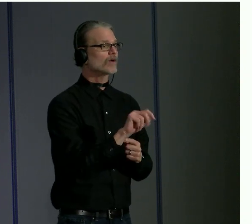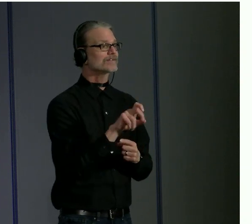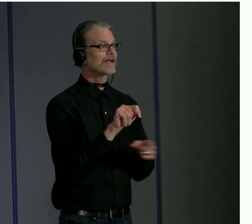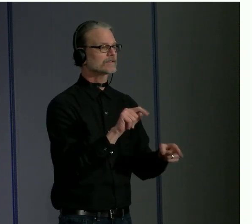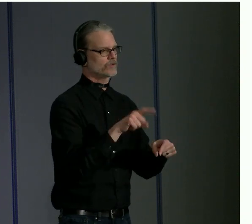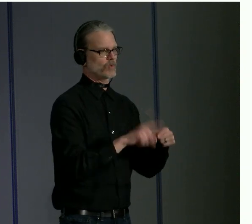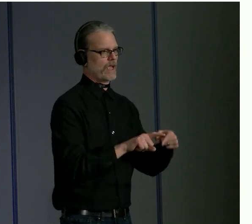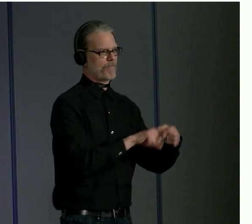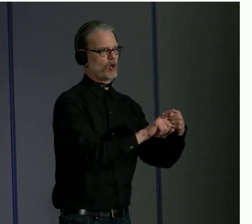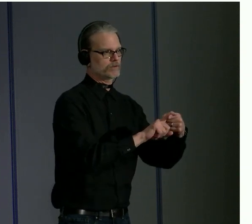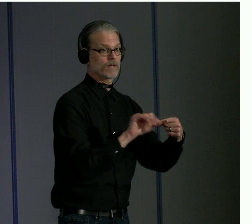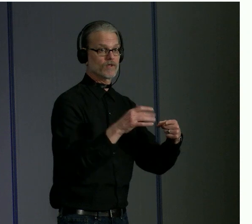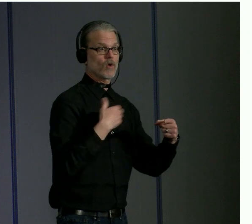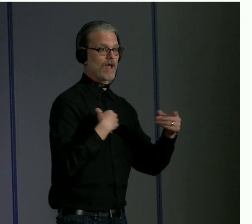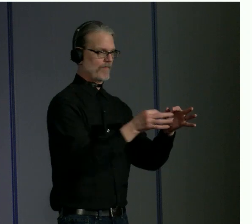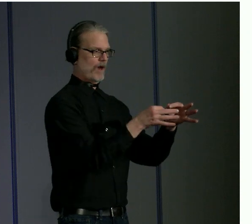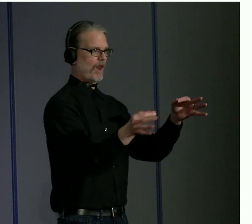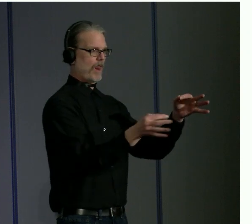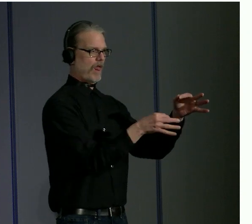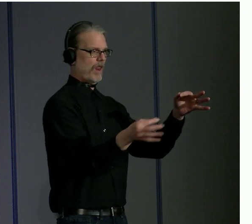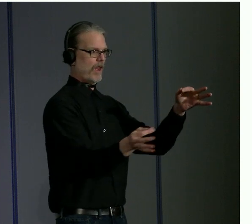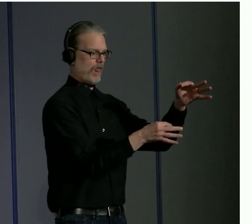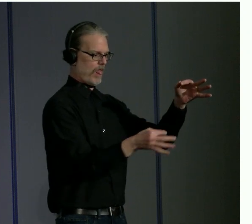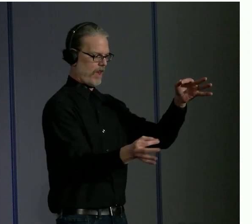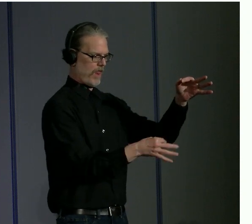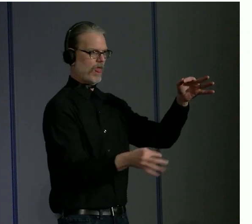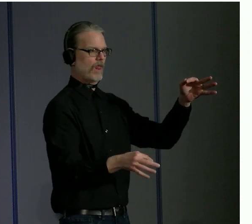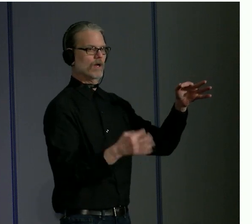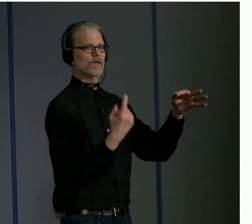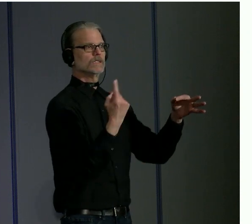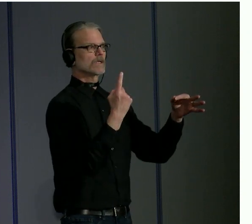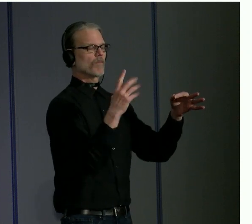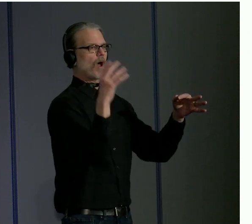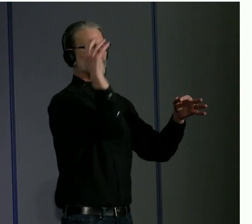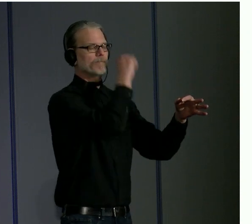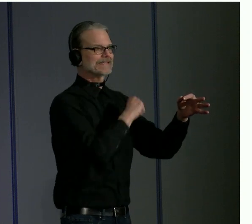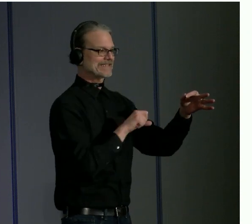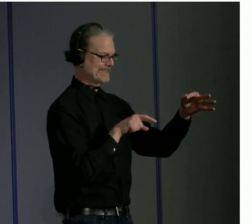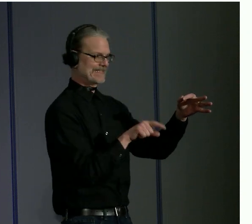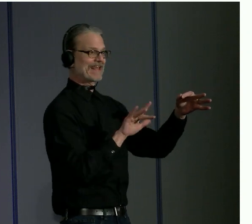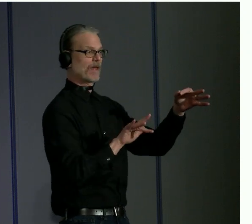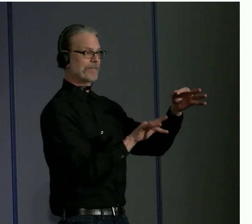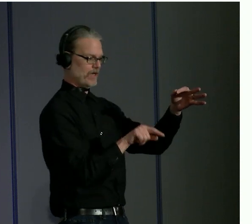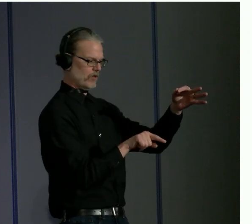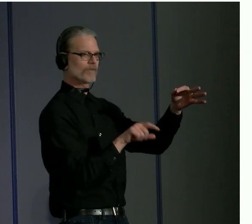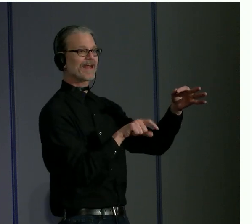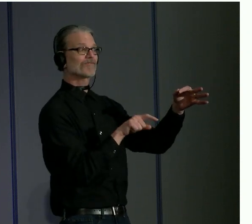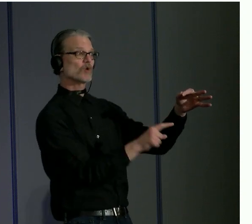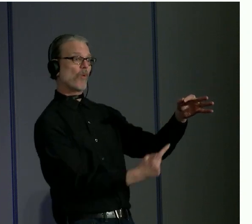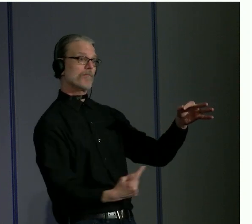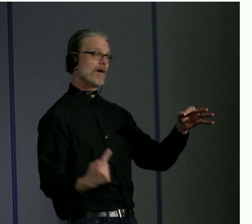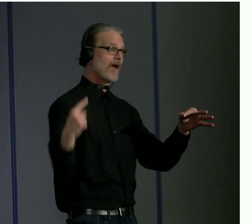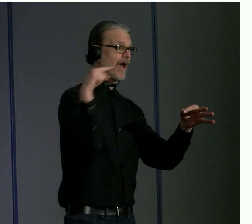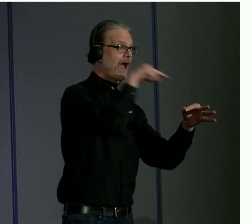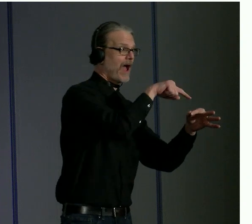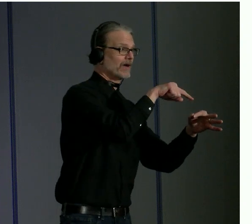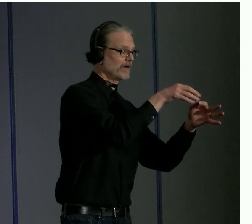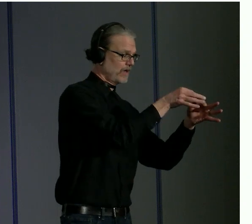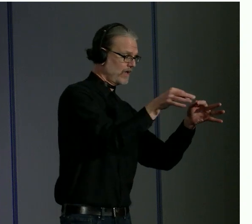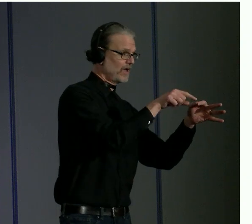you right really long pieces of Alt Text, and someone misses something in the middle, they've got to go all the way back to the beginning and start over again to hear the entire thing over.